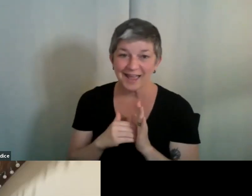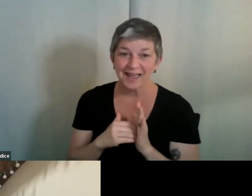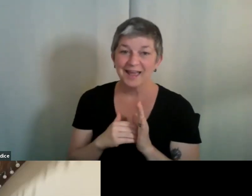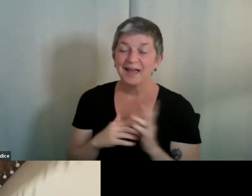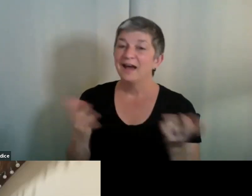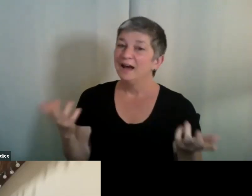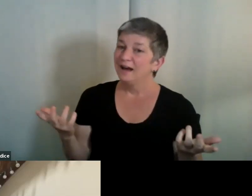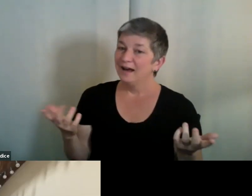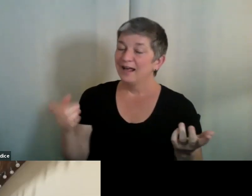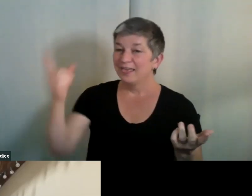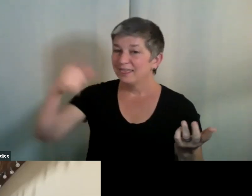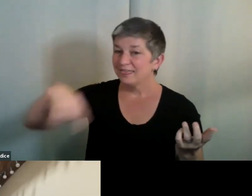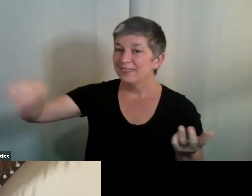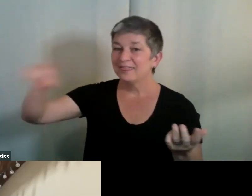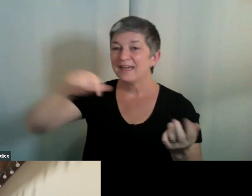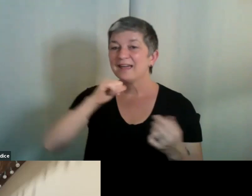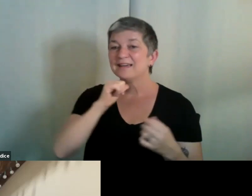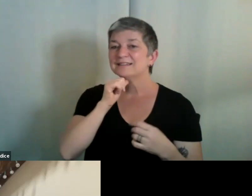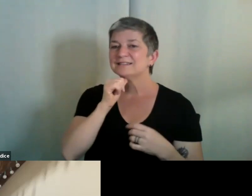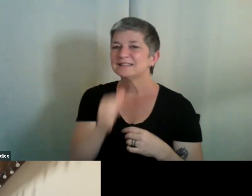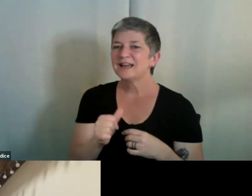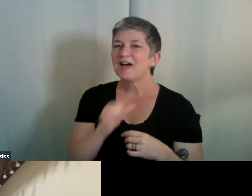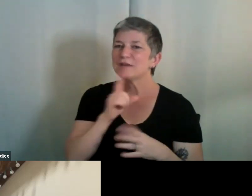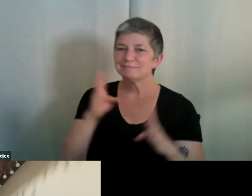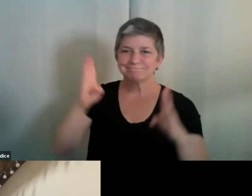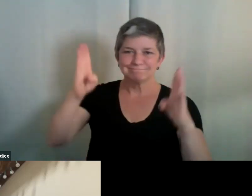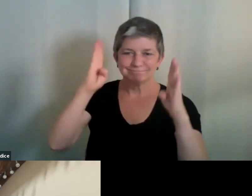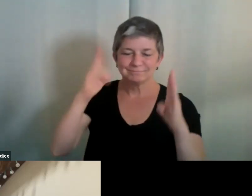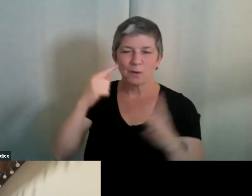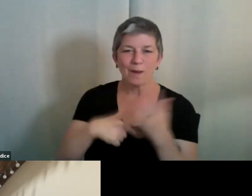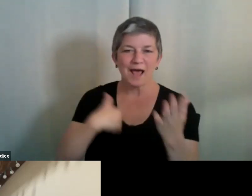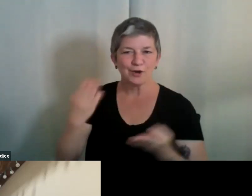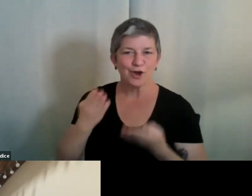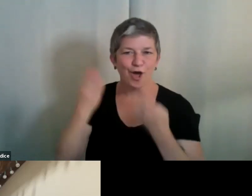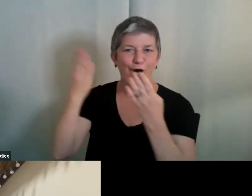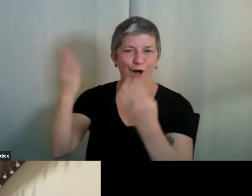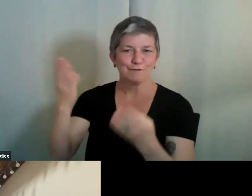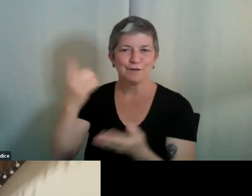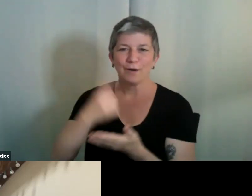they did not take what I had to offer and what I had to say, at